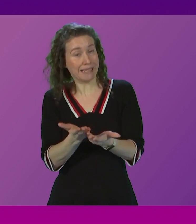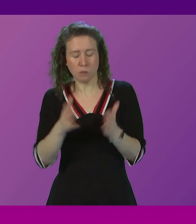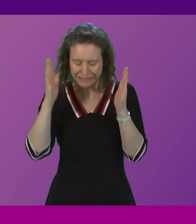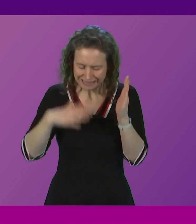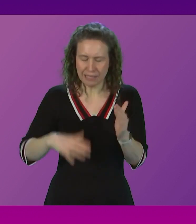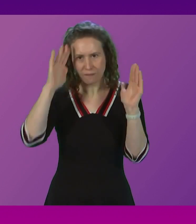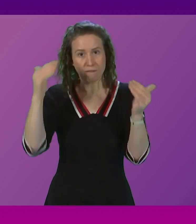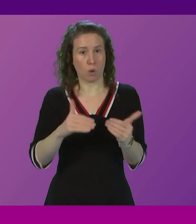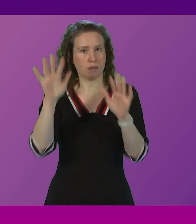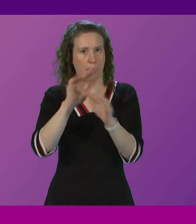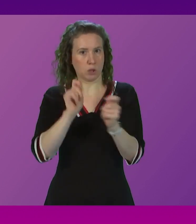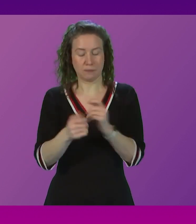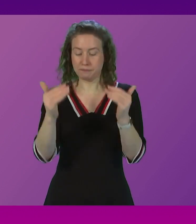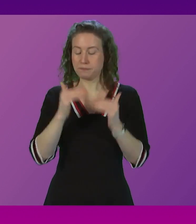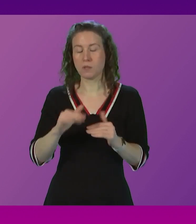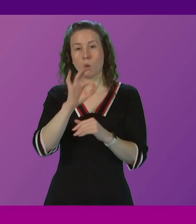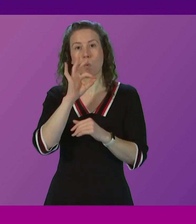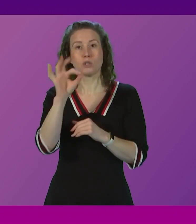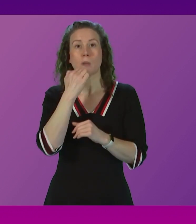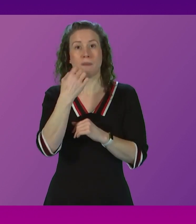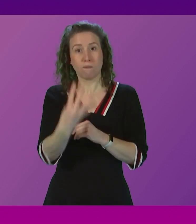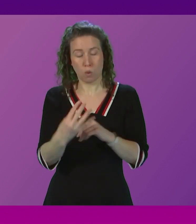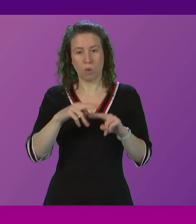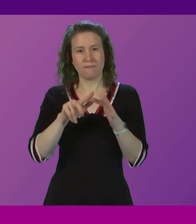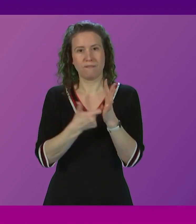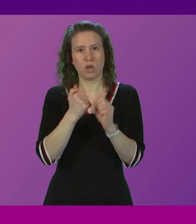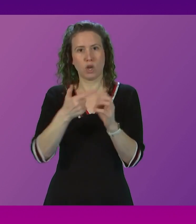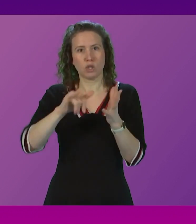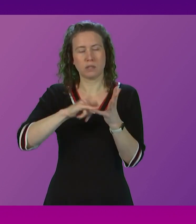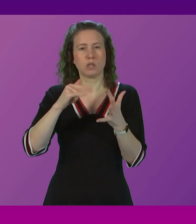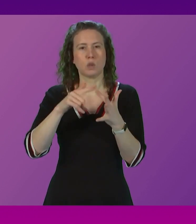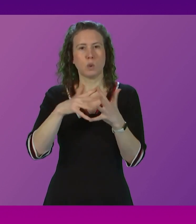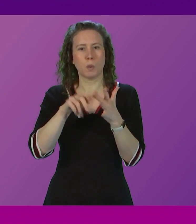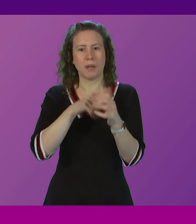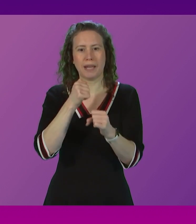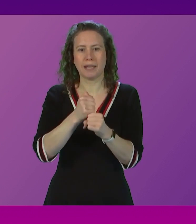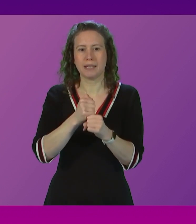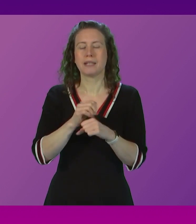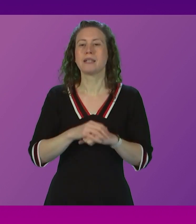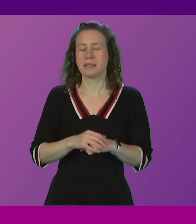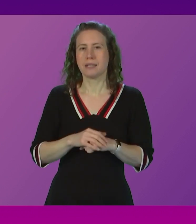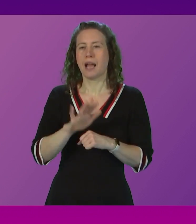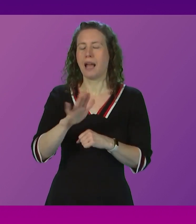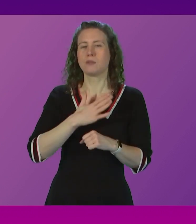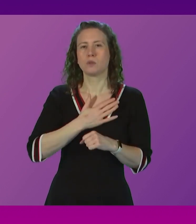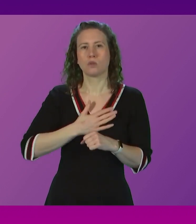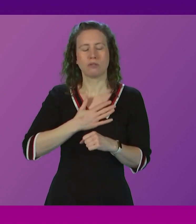Presiding Officer, I apologise for not being in my space from the outset of First Minister’s question time.